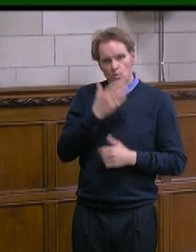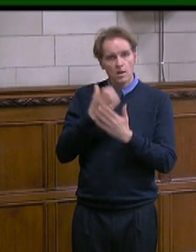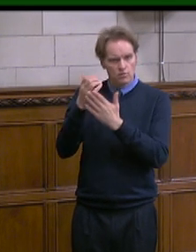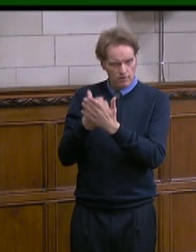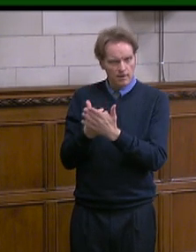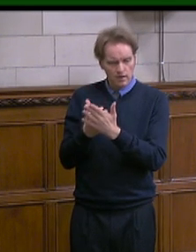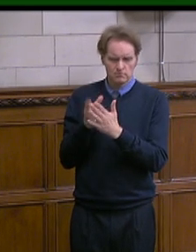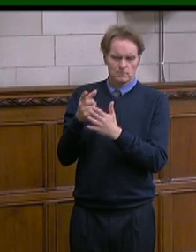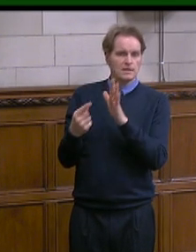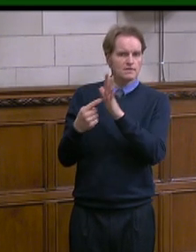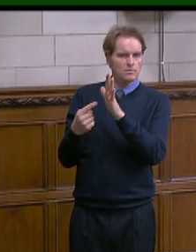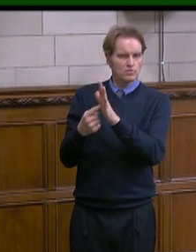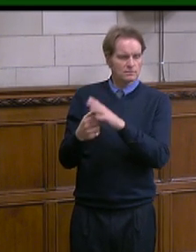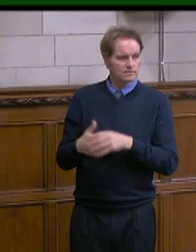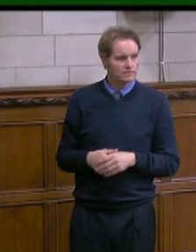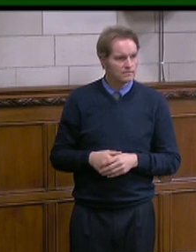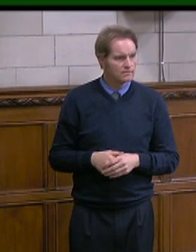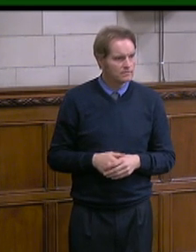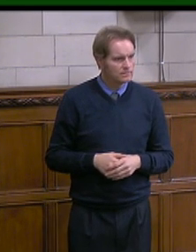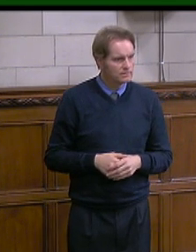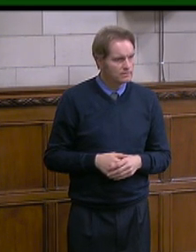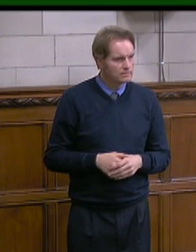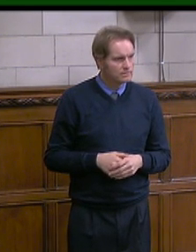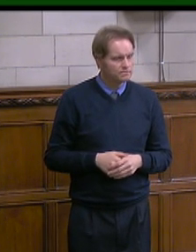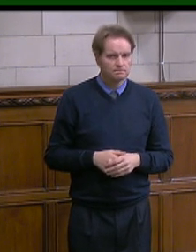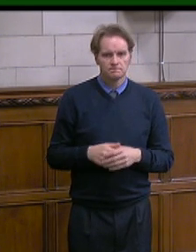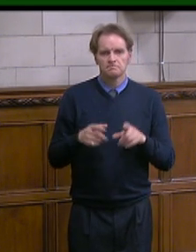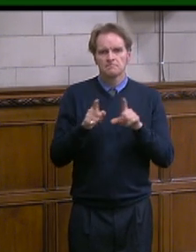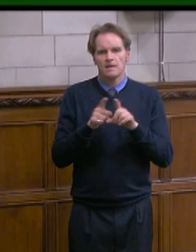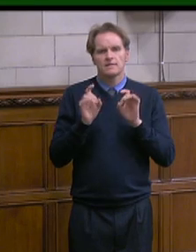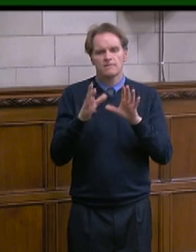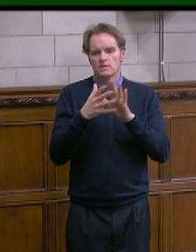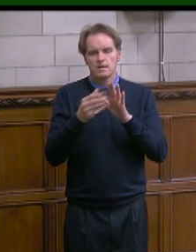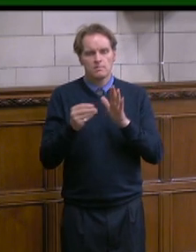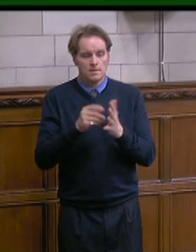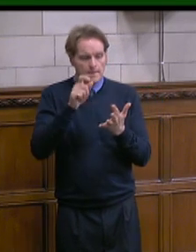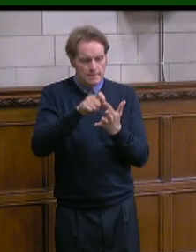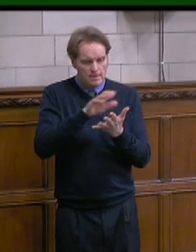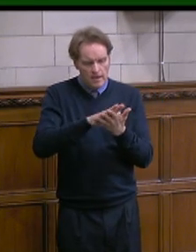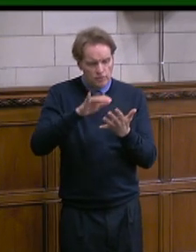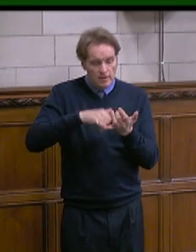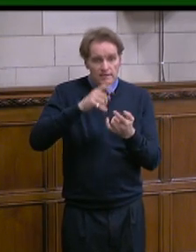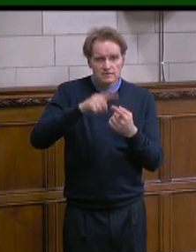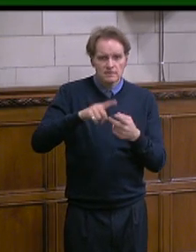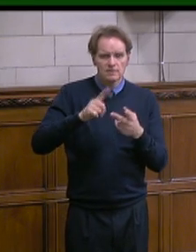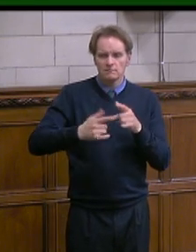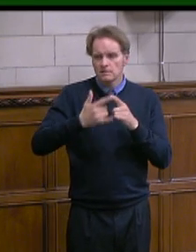I am referring to subjects such as sex and relationships education, PSHE—personal, social, health and economic education—citizenship and so on, which are hugely important in developing